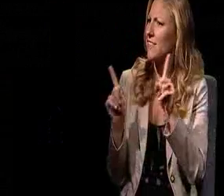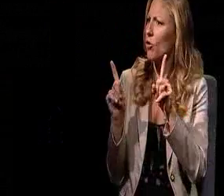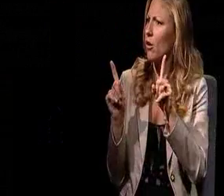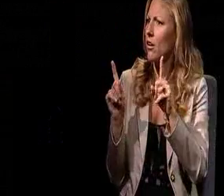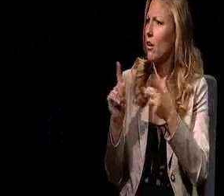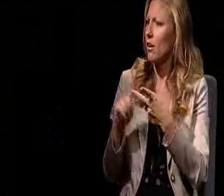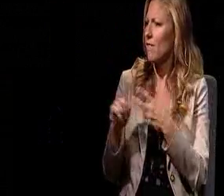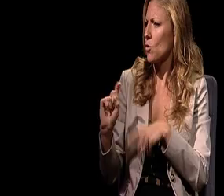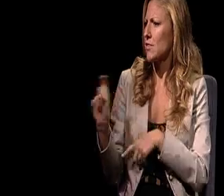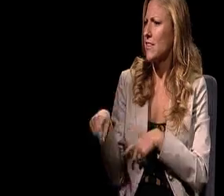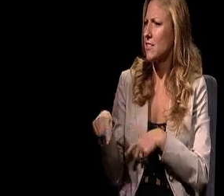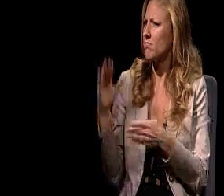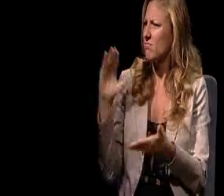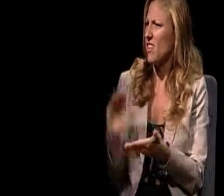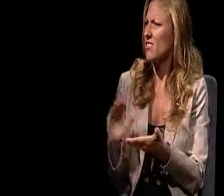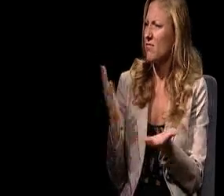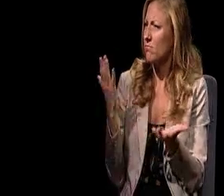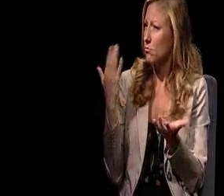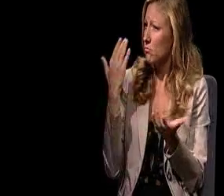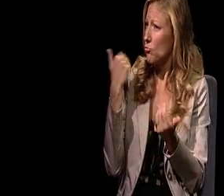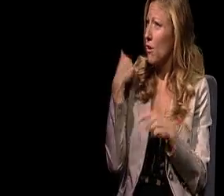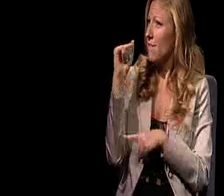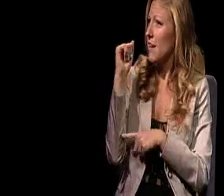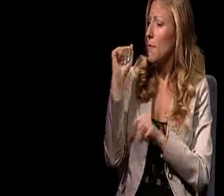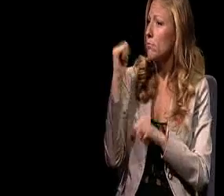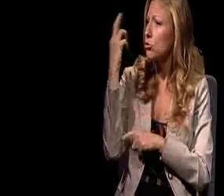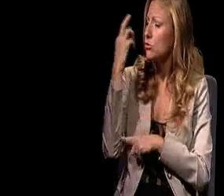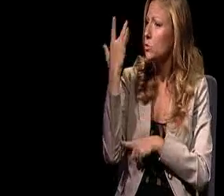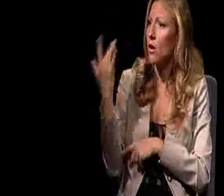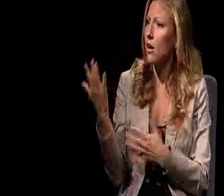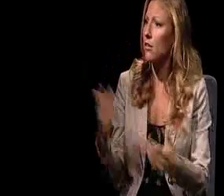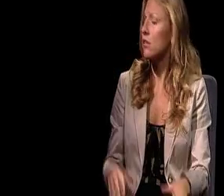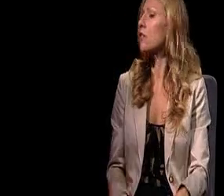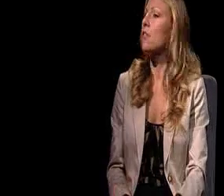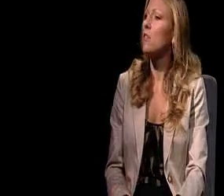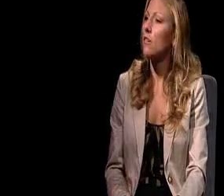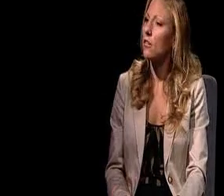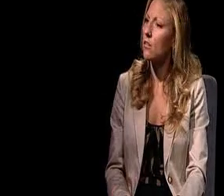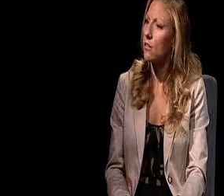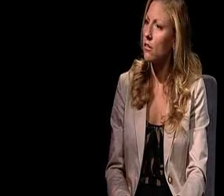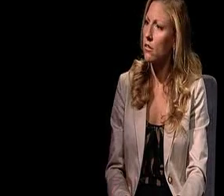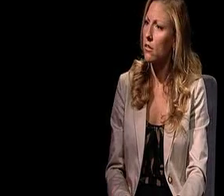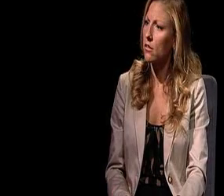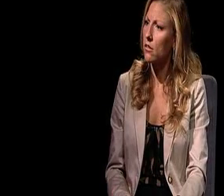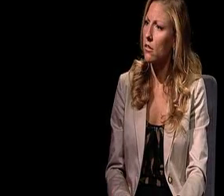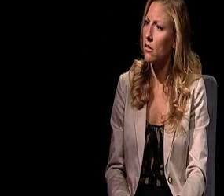Can you explain why there may be a difference for Texas? Why would Texas have a lower percentage?